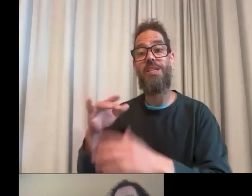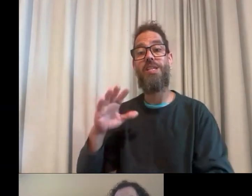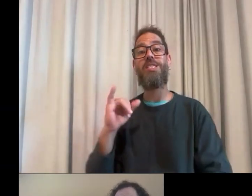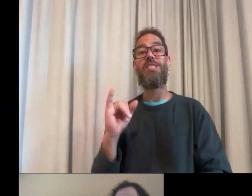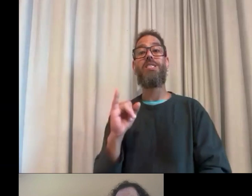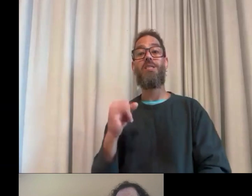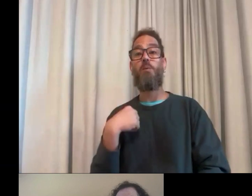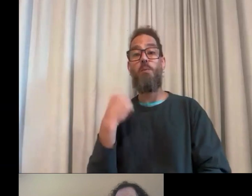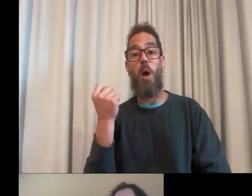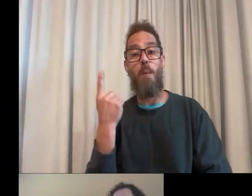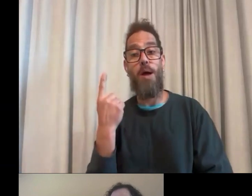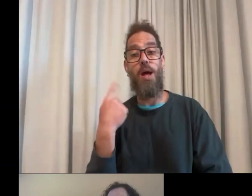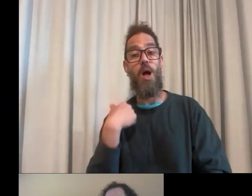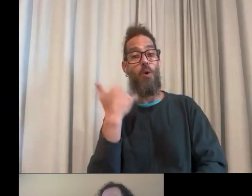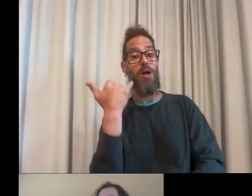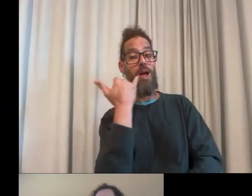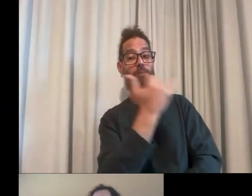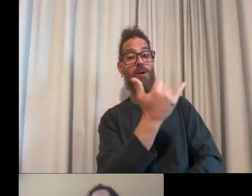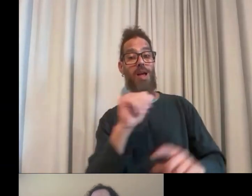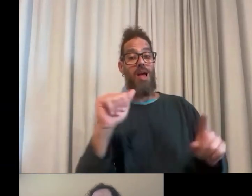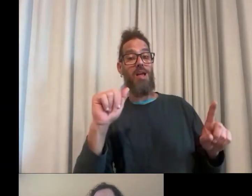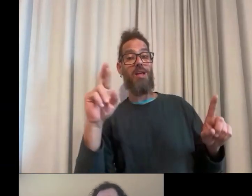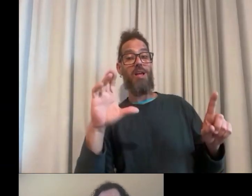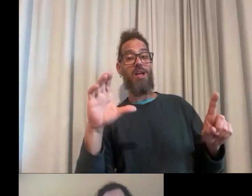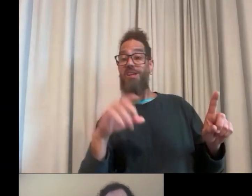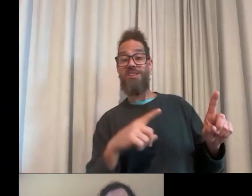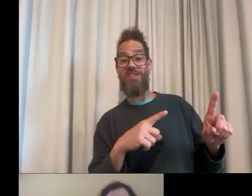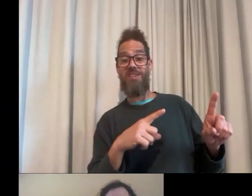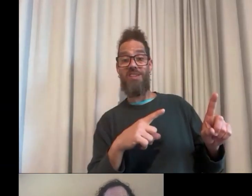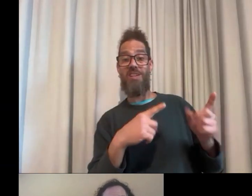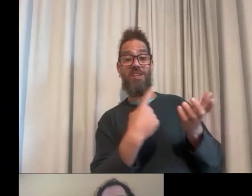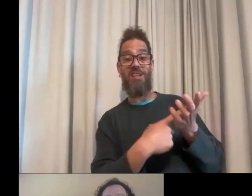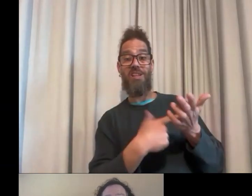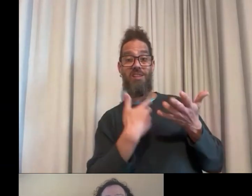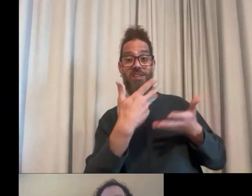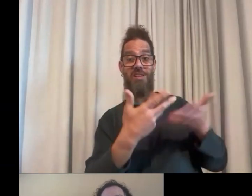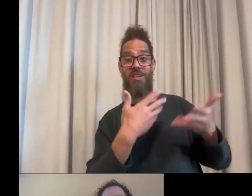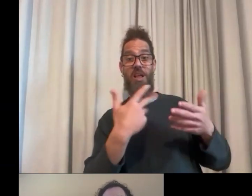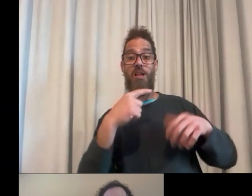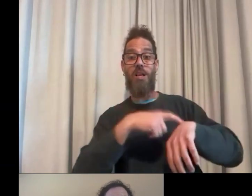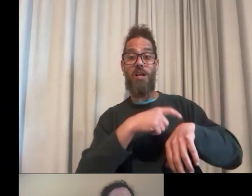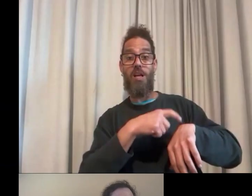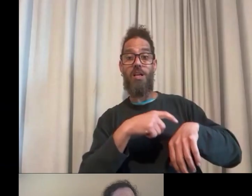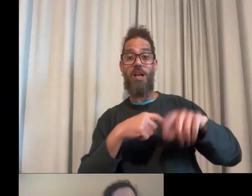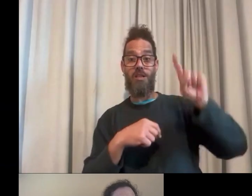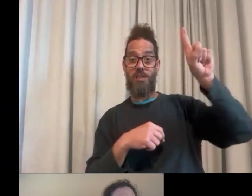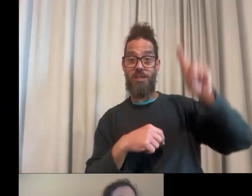have to call and wait on hold to talk to people to get it done. So not only did this service the people better,